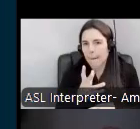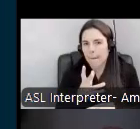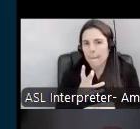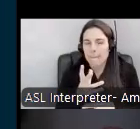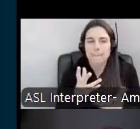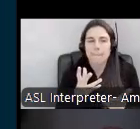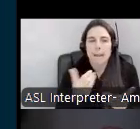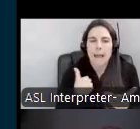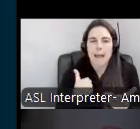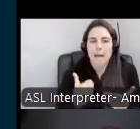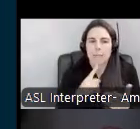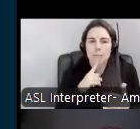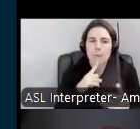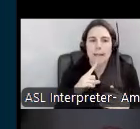David's behavior with his sister?